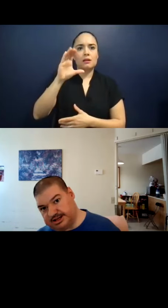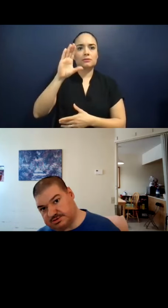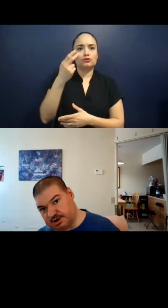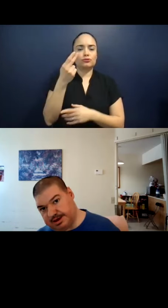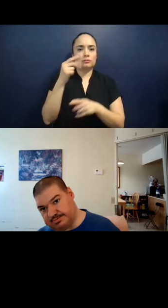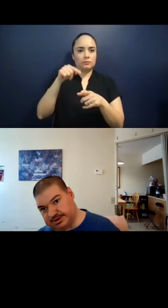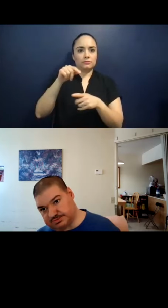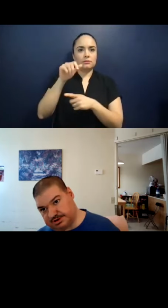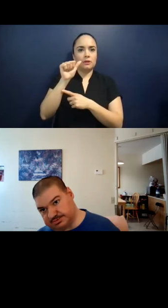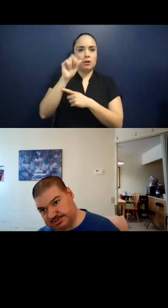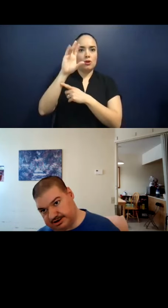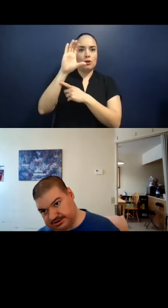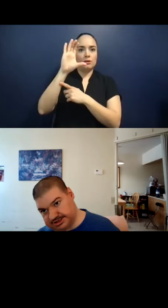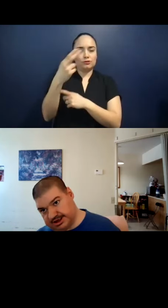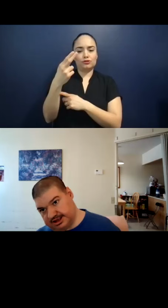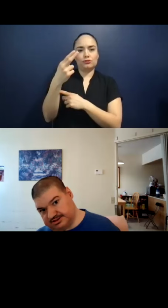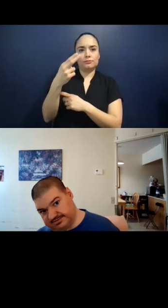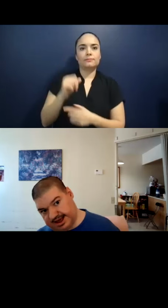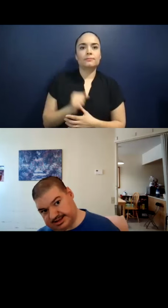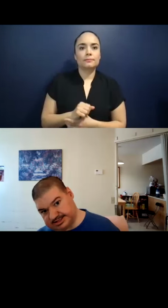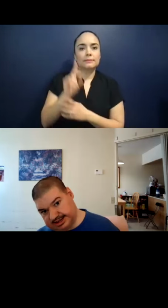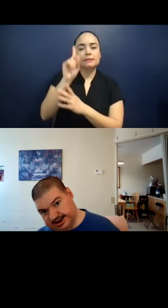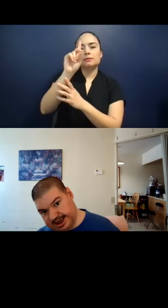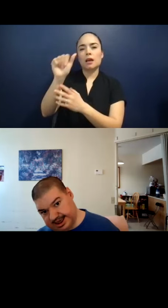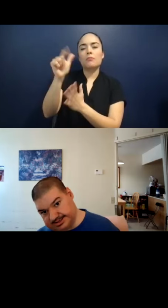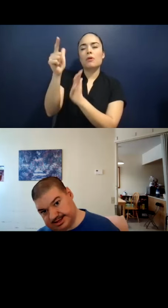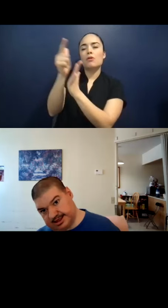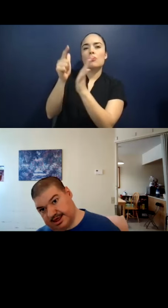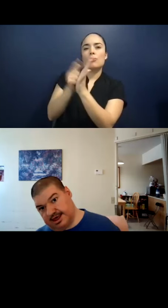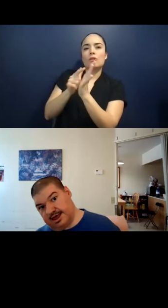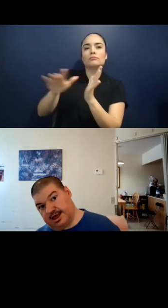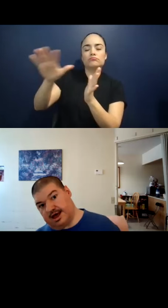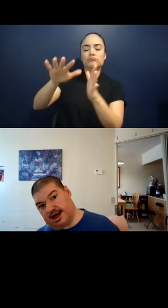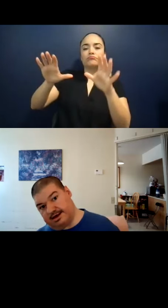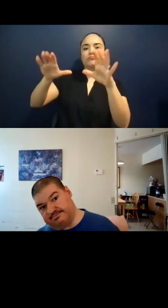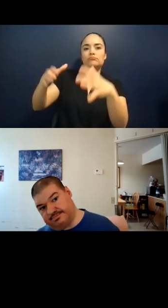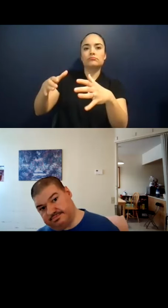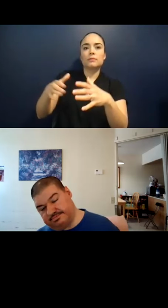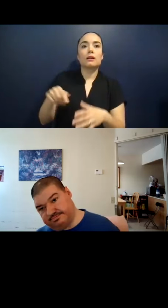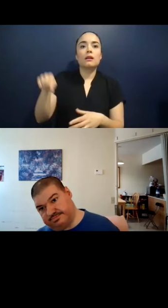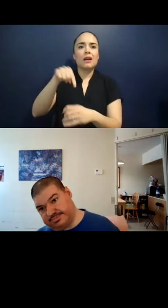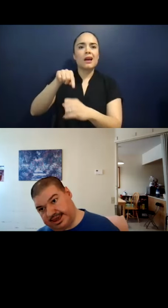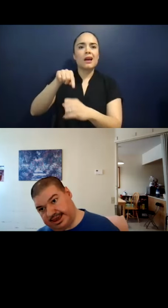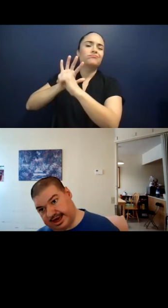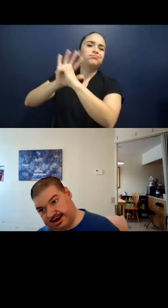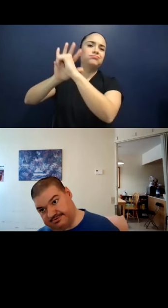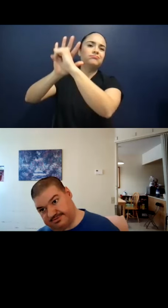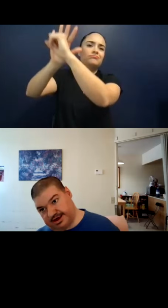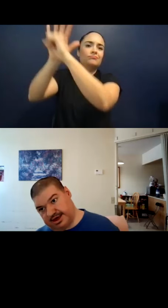There's also the city of Toronto, there's arch disability law which is collecting stories